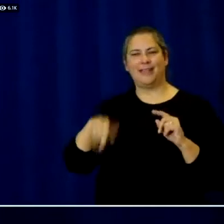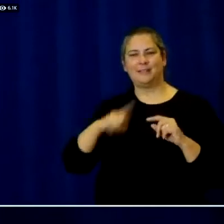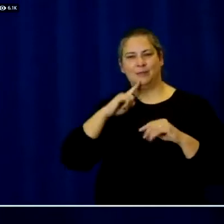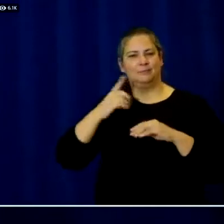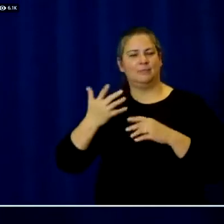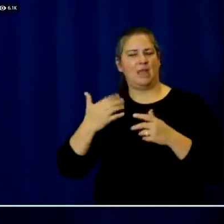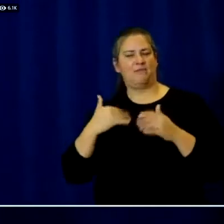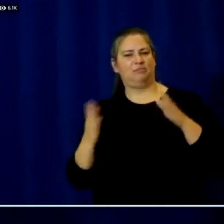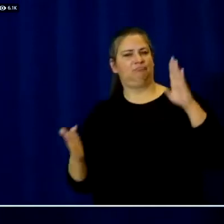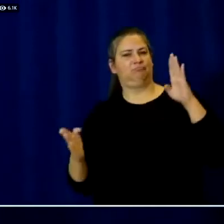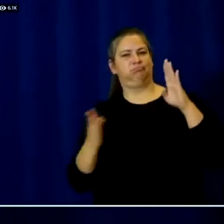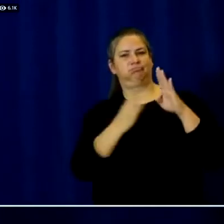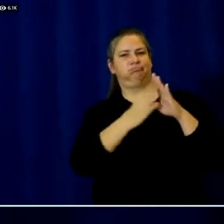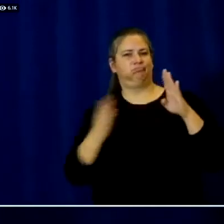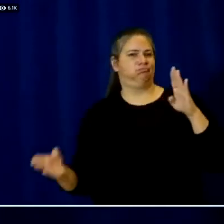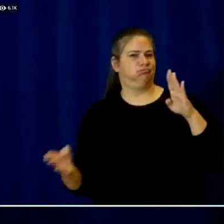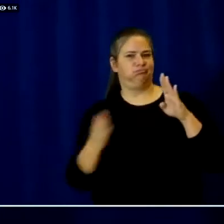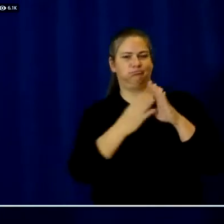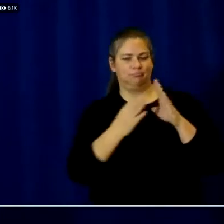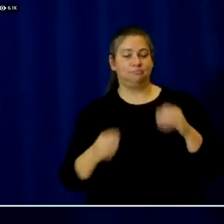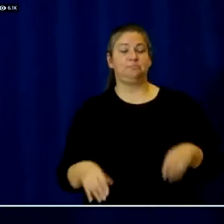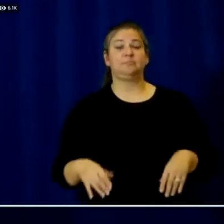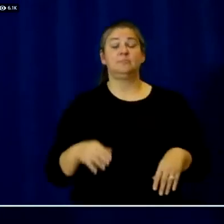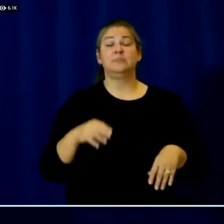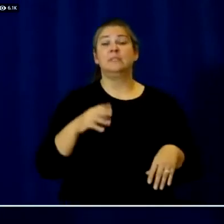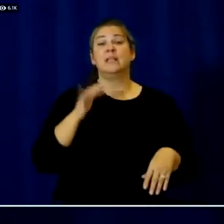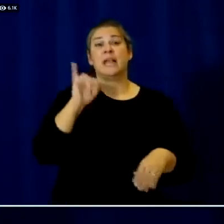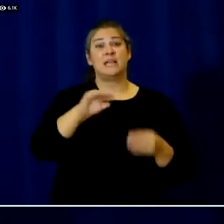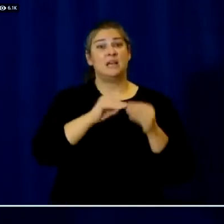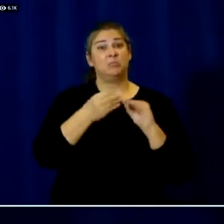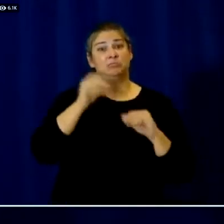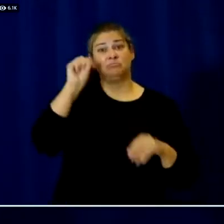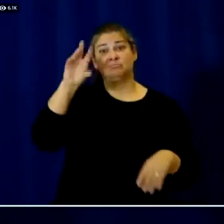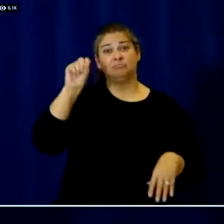numbers are, that what we wanted, the governor and I was to make sure that we